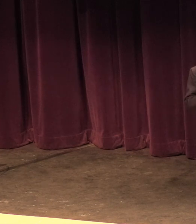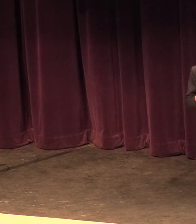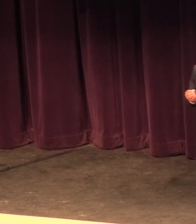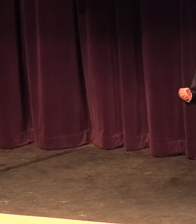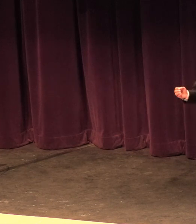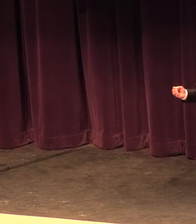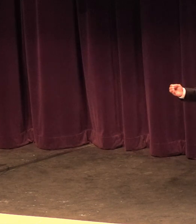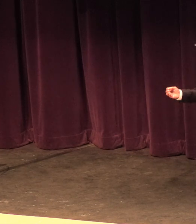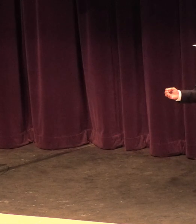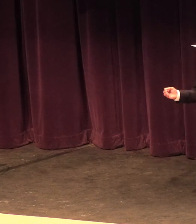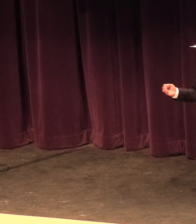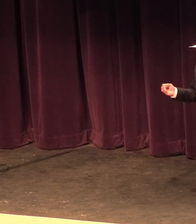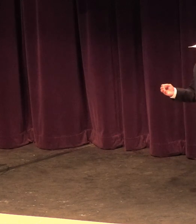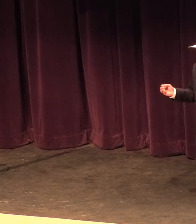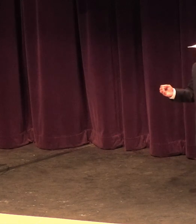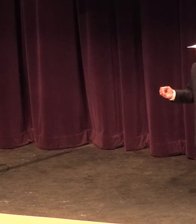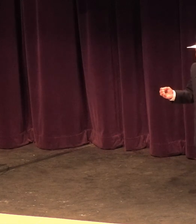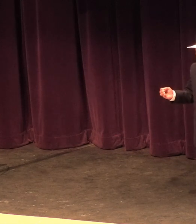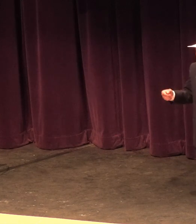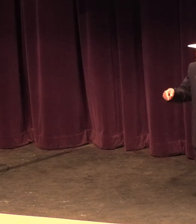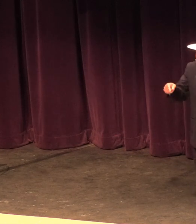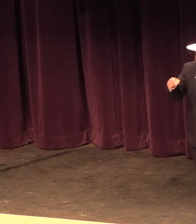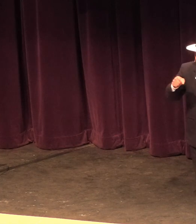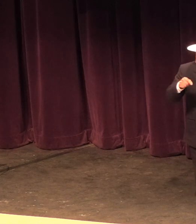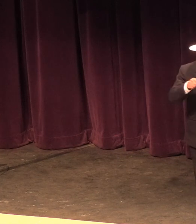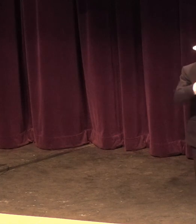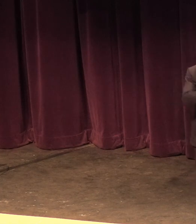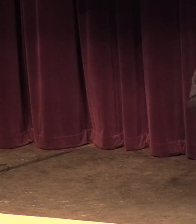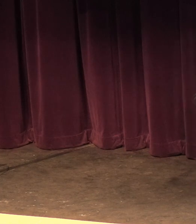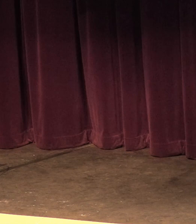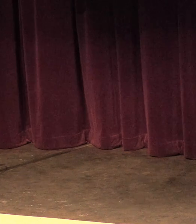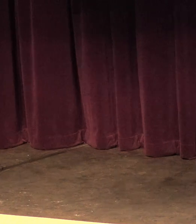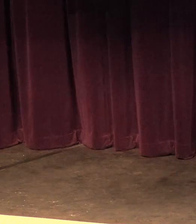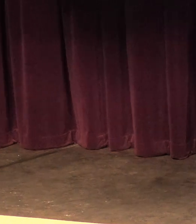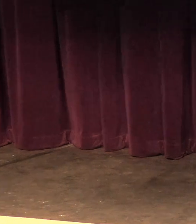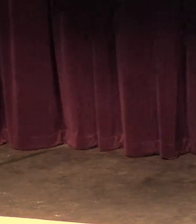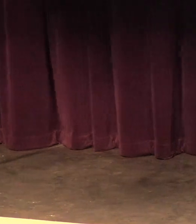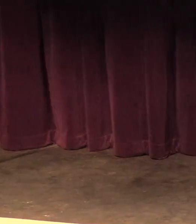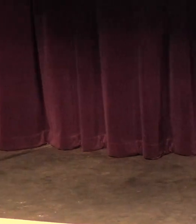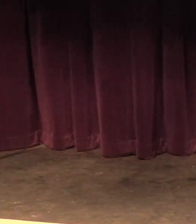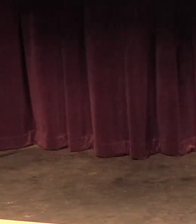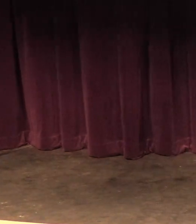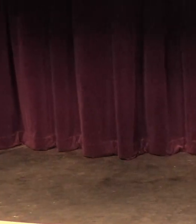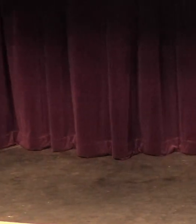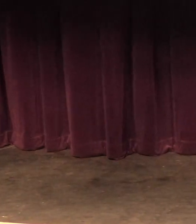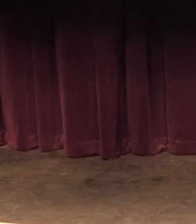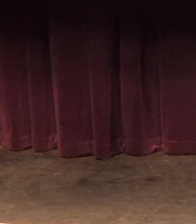have a need for systemic solution. But the thing about systemic solution is that you cannot have systemic solution